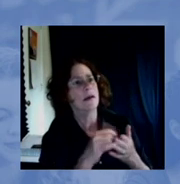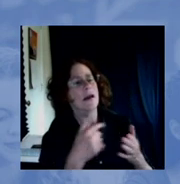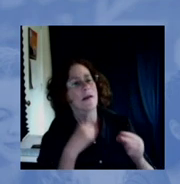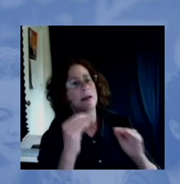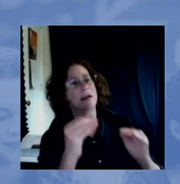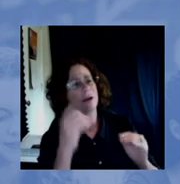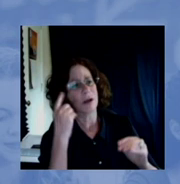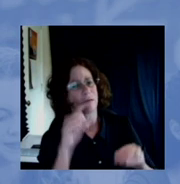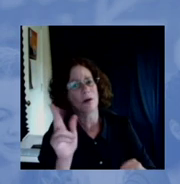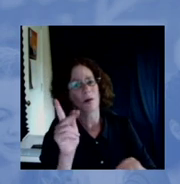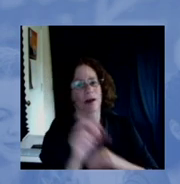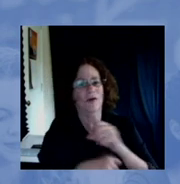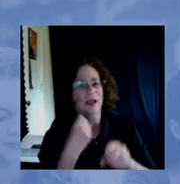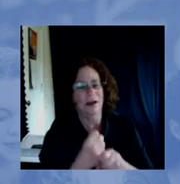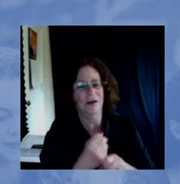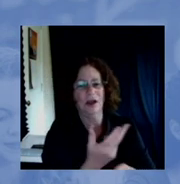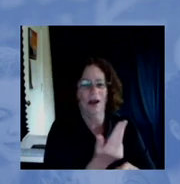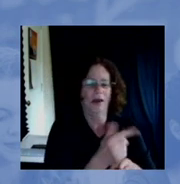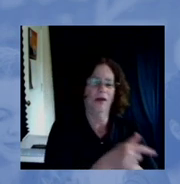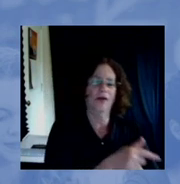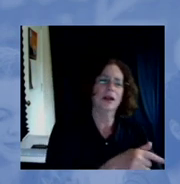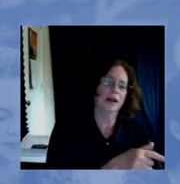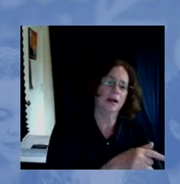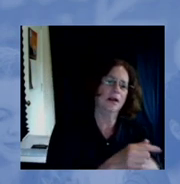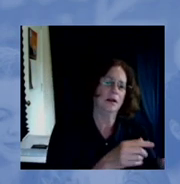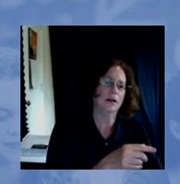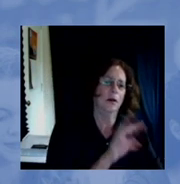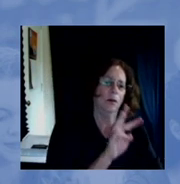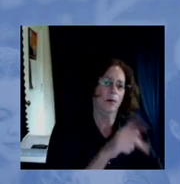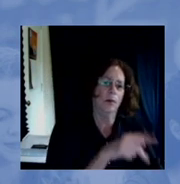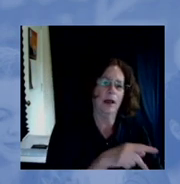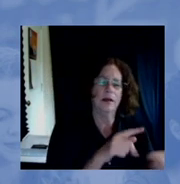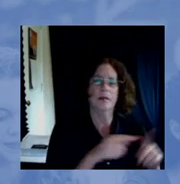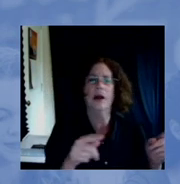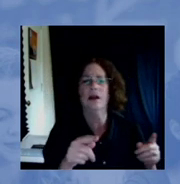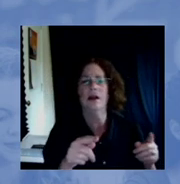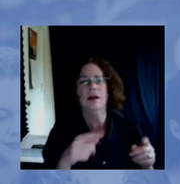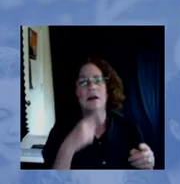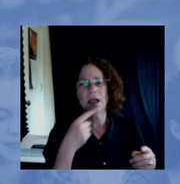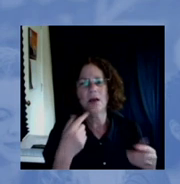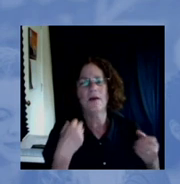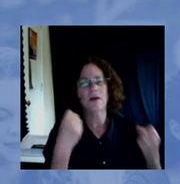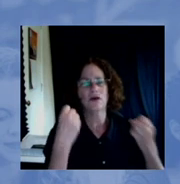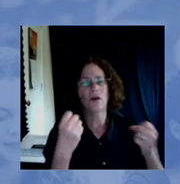13 WITH WHITE PLAINS. WE HAVE A STRONG UNION LEADERSHIP PARTNERSHIP